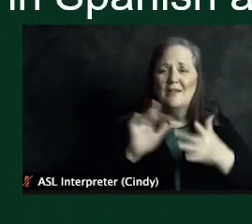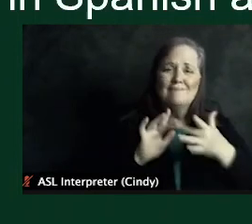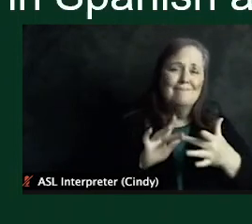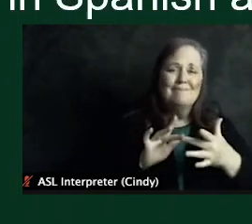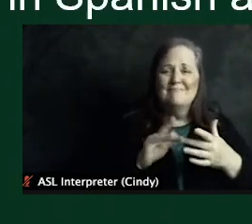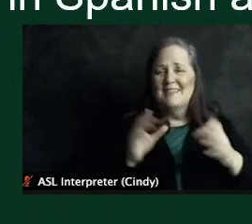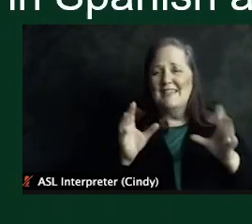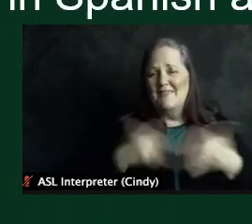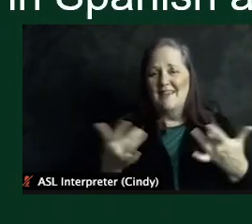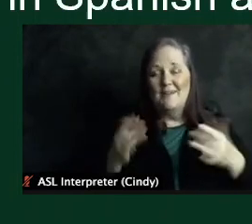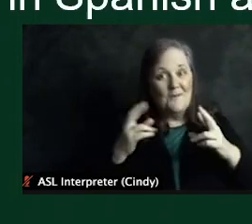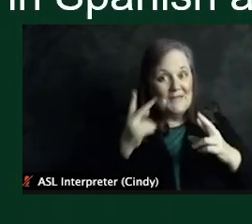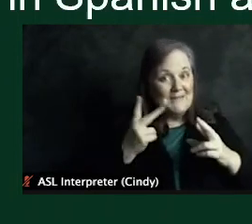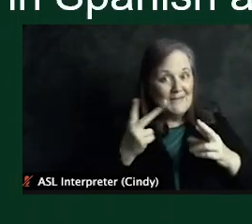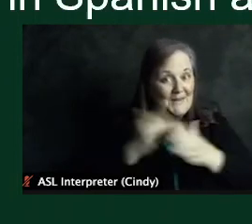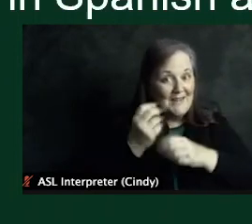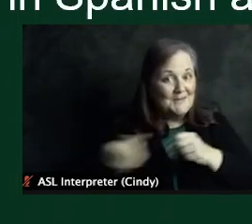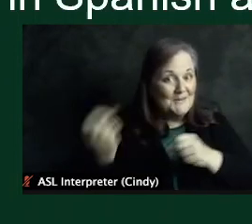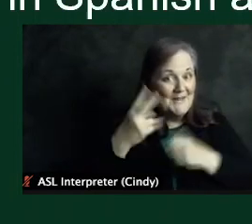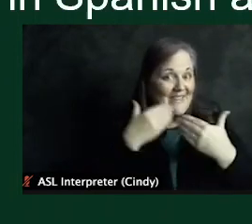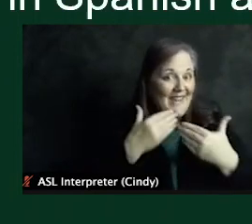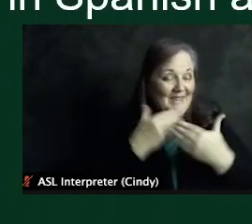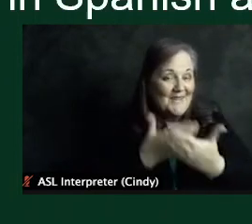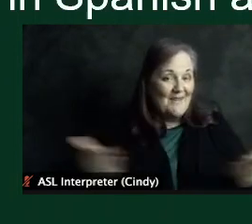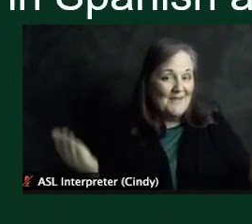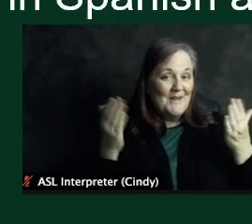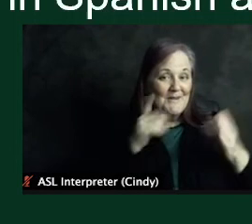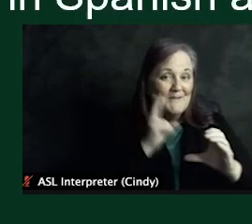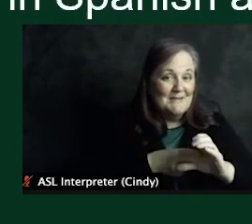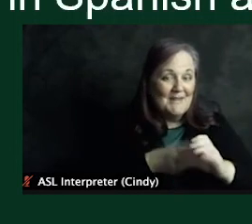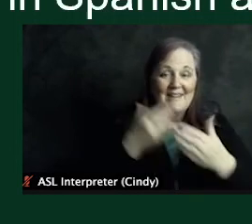So thanks to everyone who participated. Thank you to the Legislative Analyst's Office very generously